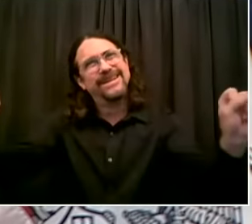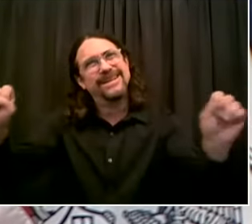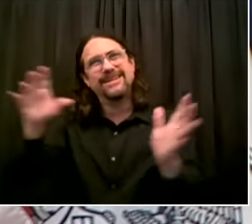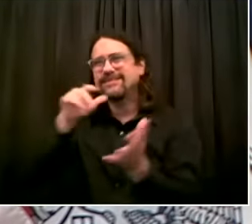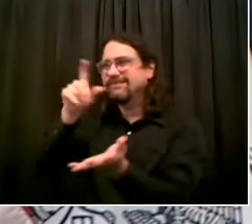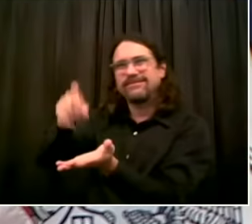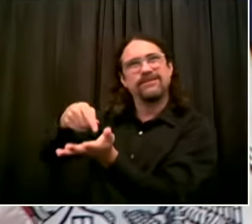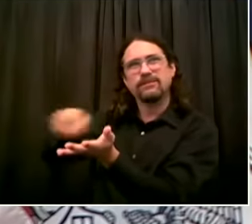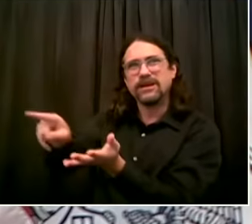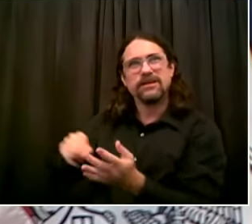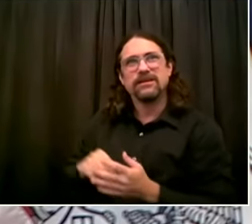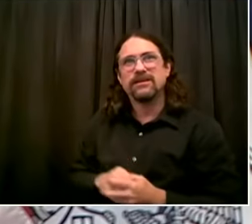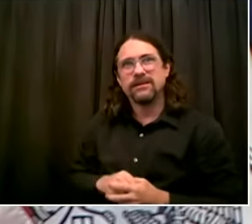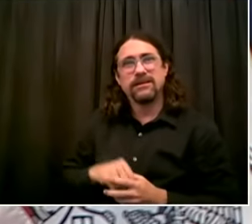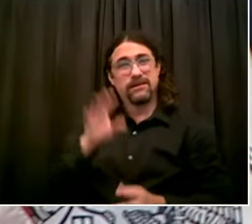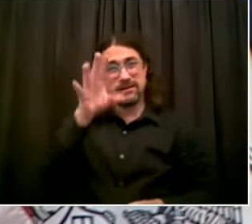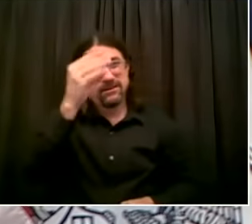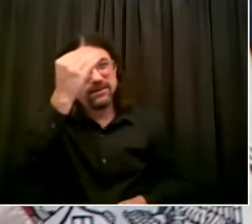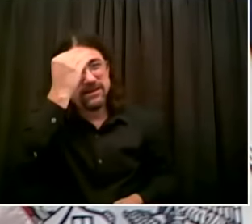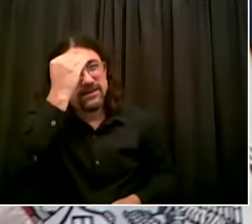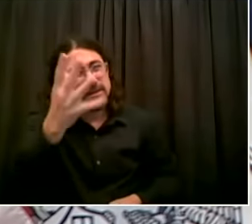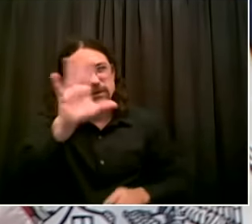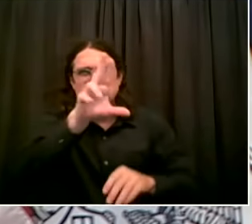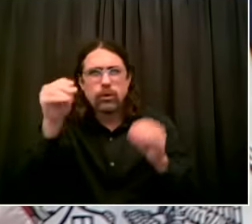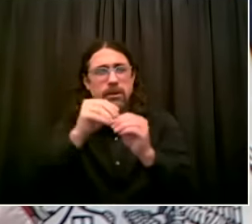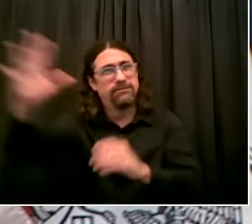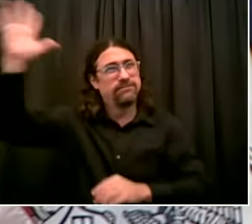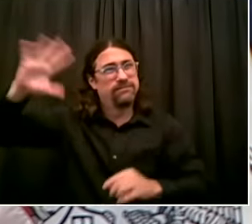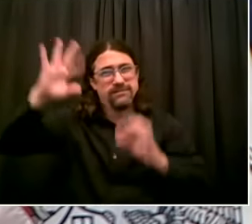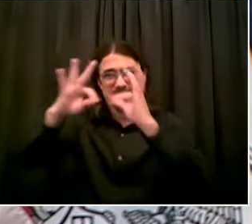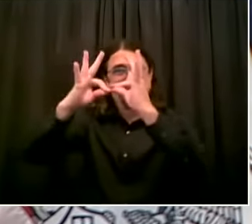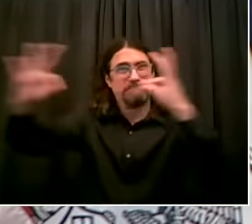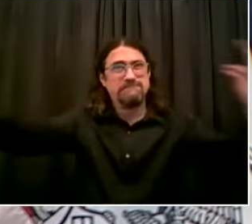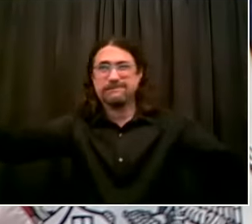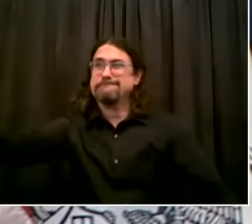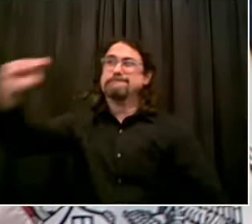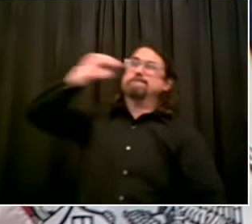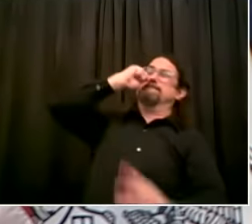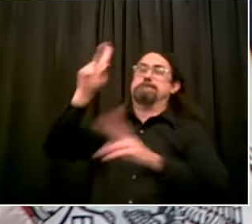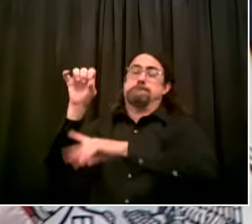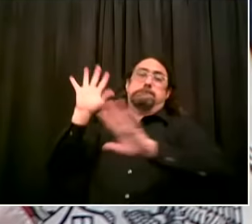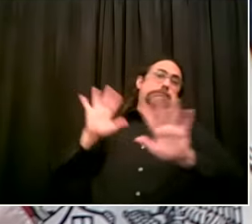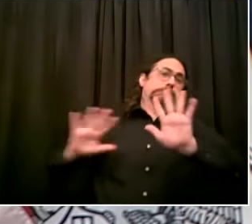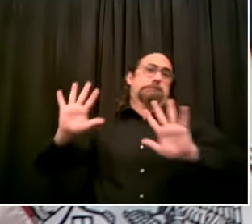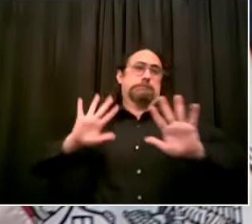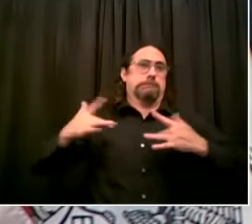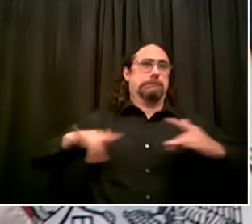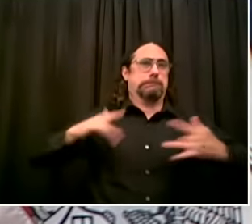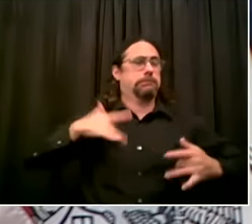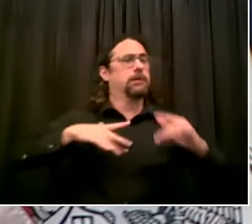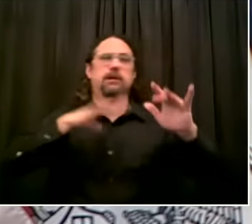STOP THE SPREAD OF THE VIRUS IN THESE NINE ZIP CODES AND EVREYONE IN THE CITY. MY FIRST MESSAGE